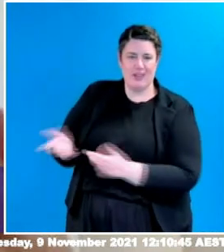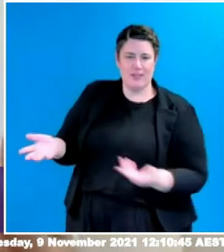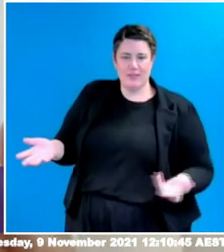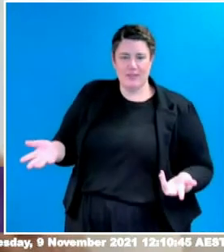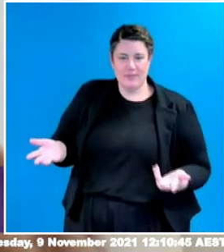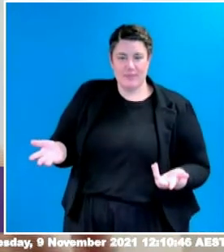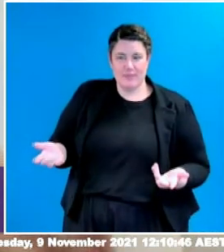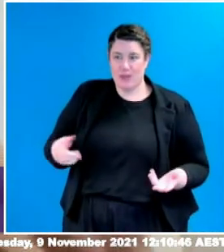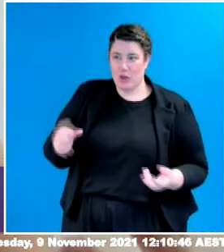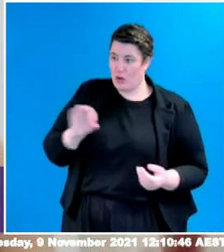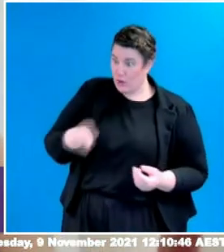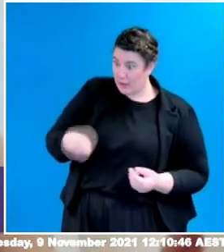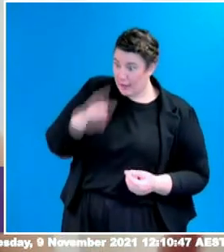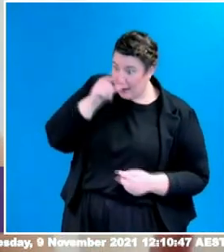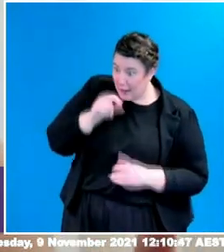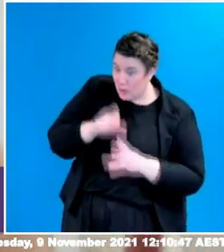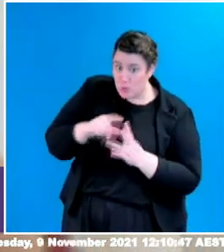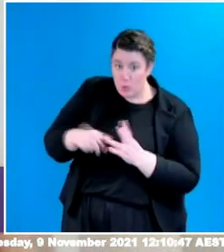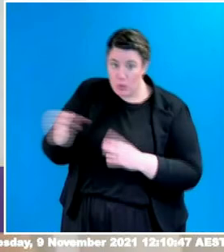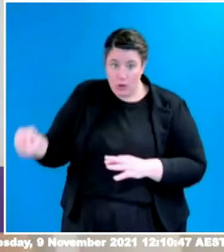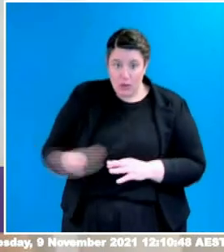people who are able to do leadership.